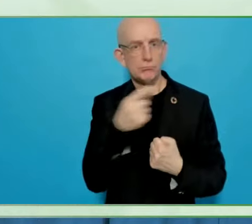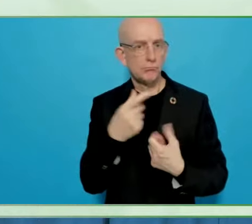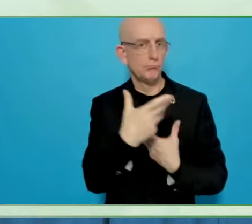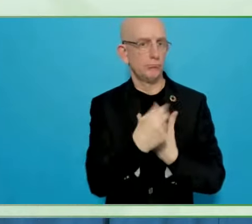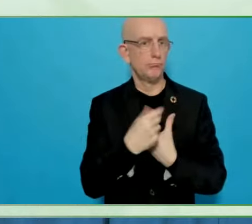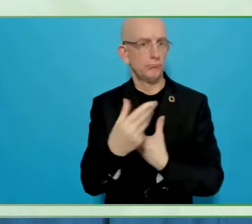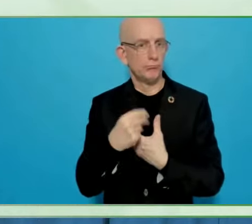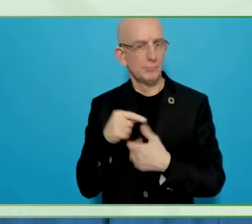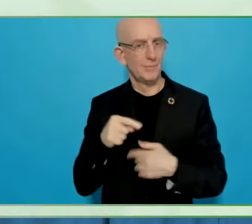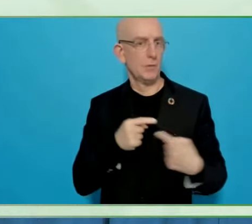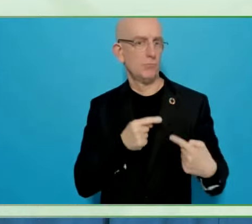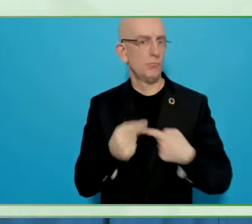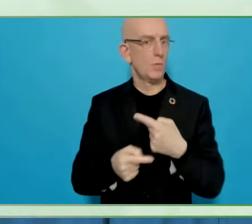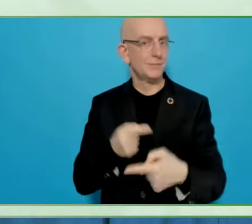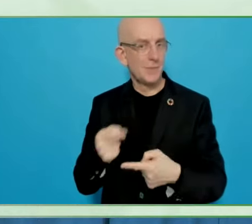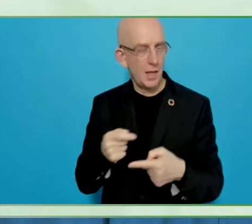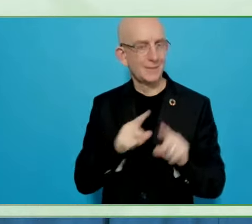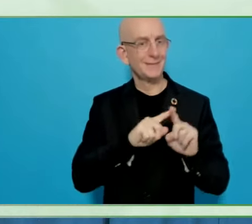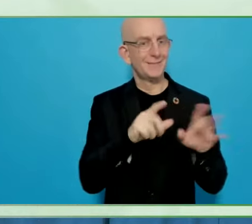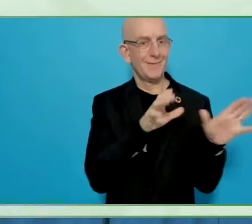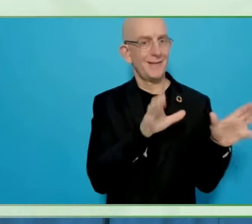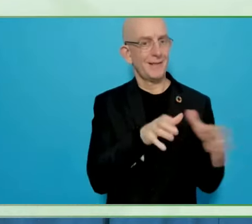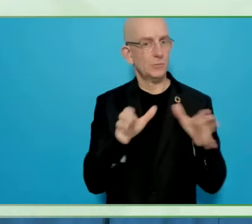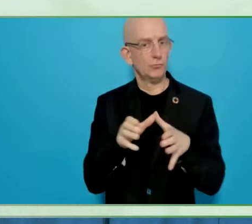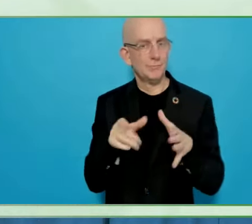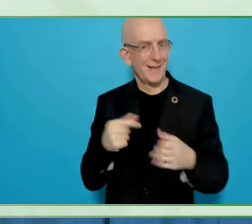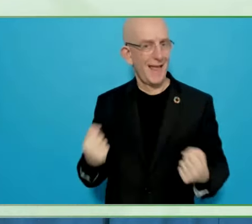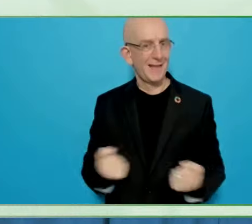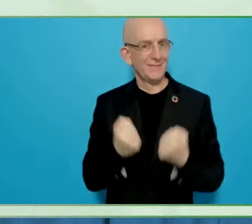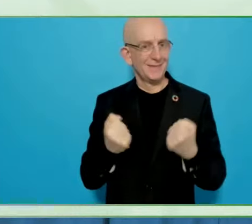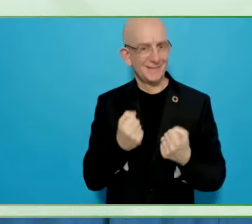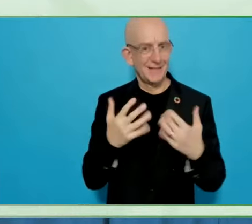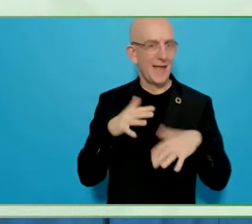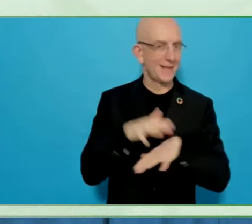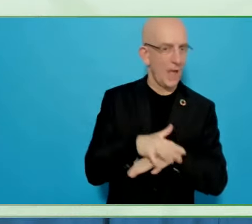want to break the seal between ICT, built environment and transport